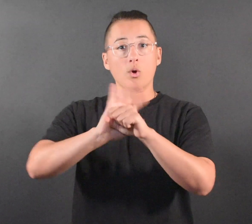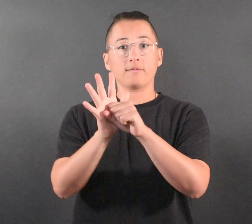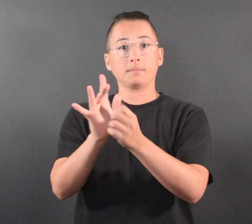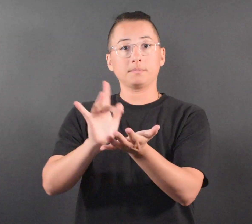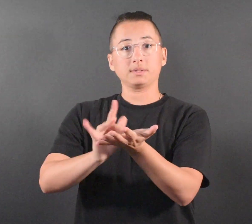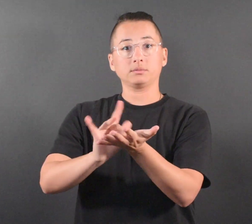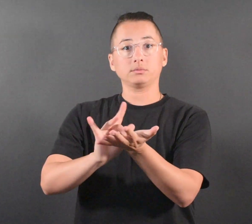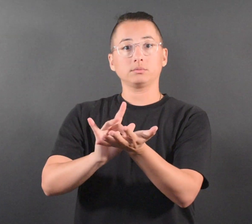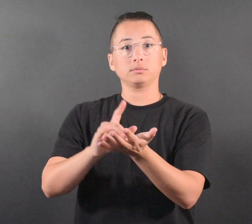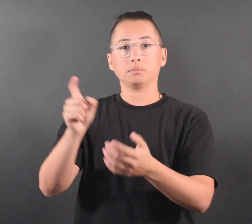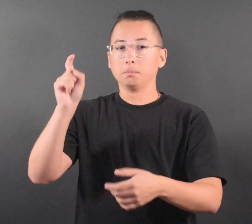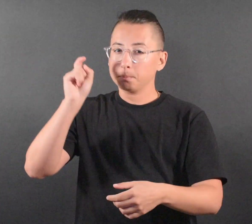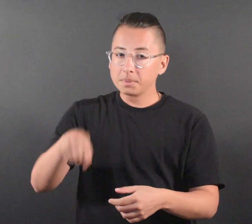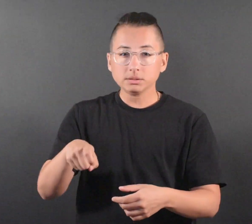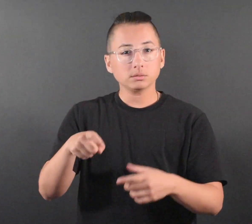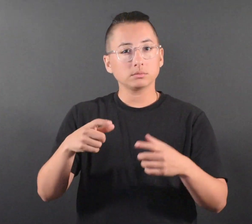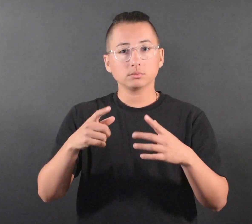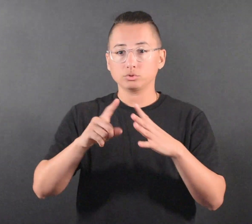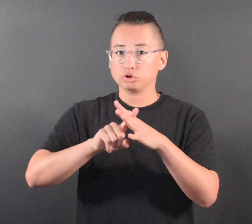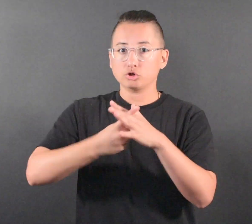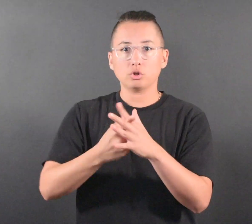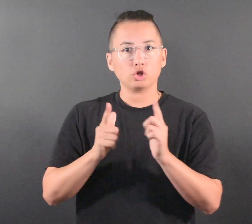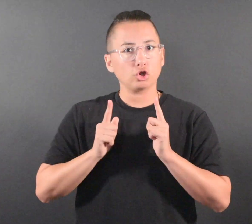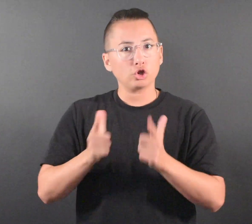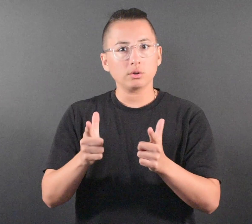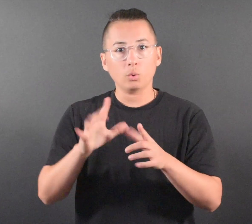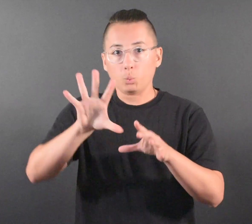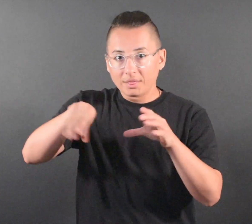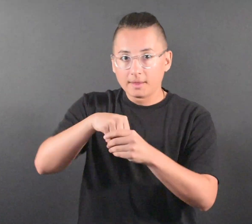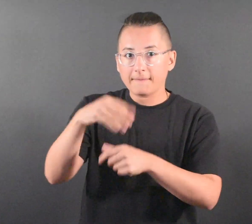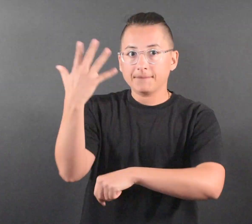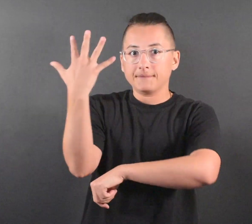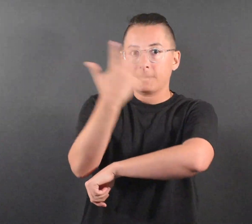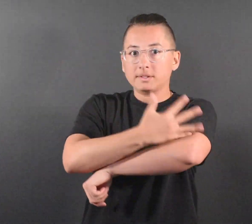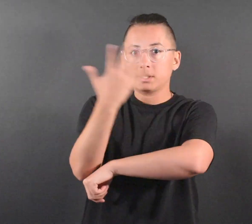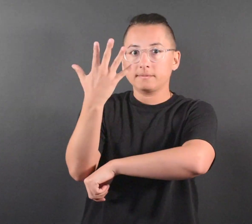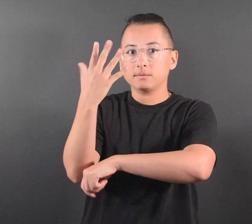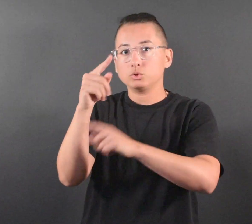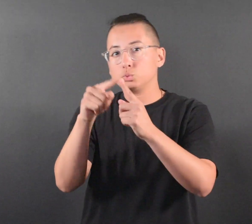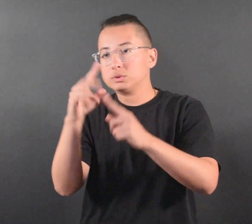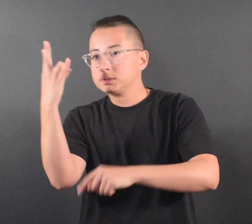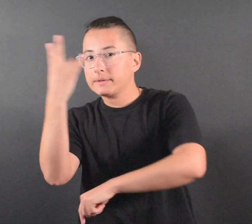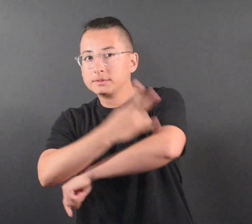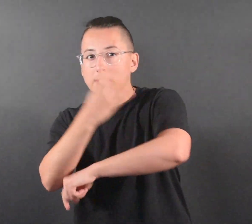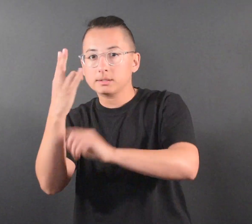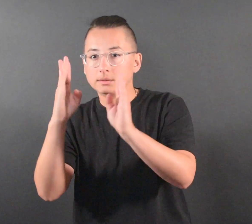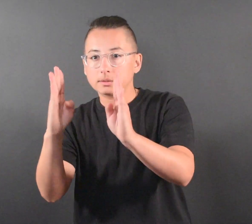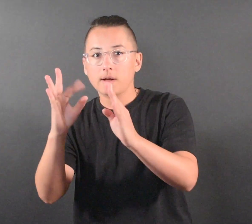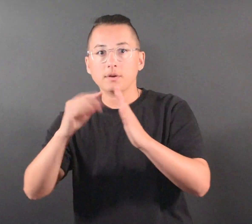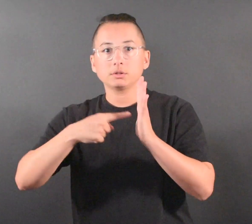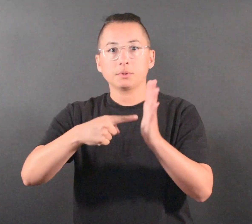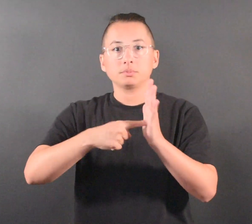COVID-19 medications must be started within five to seven days of symptoms starting to work best.